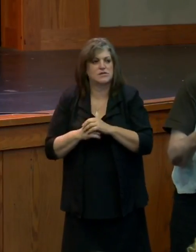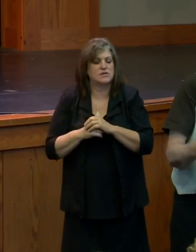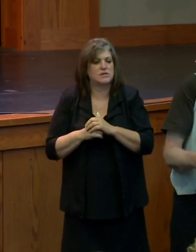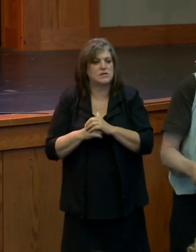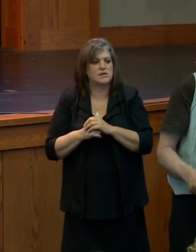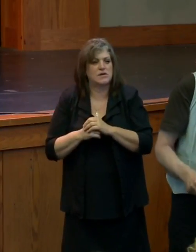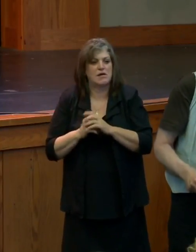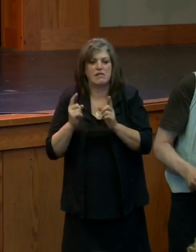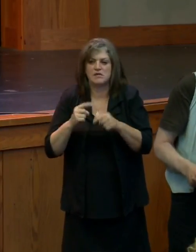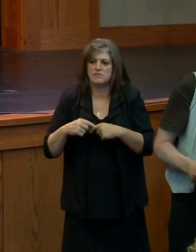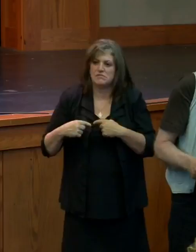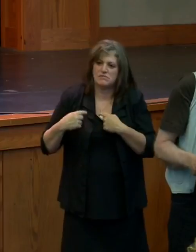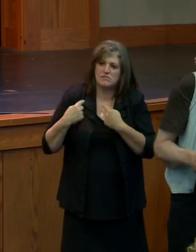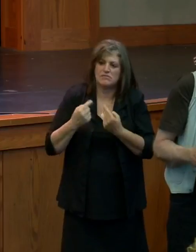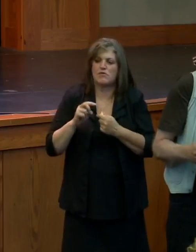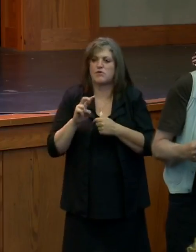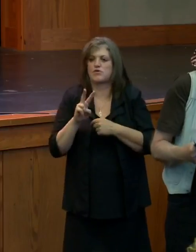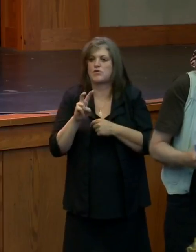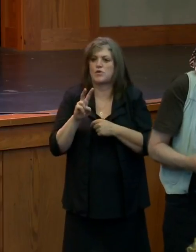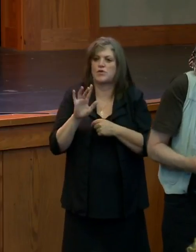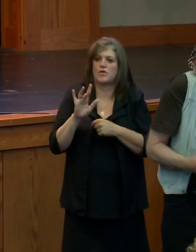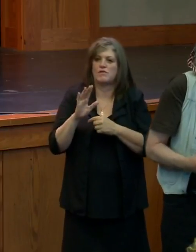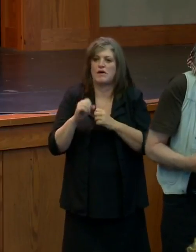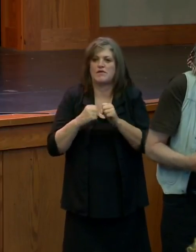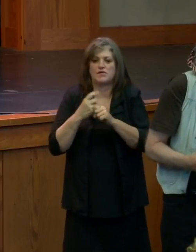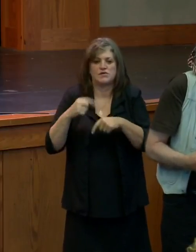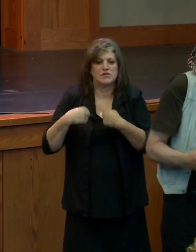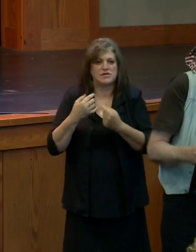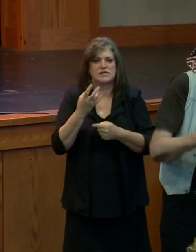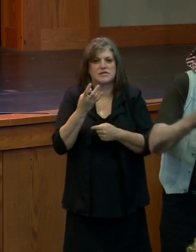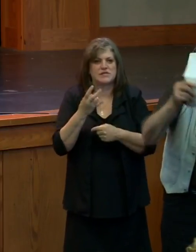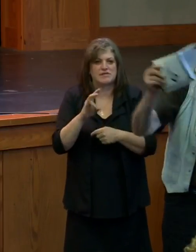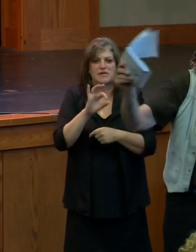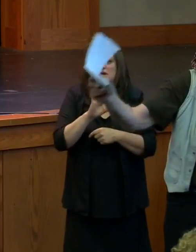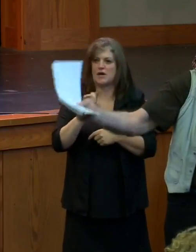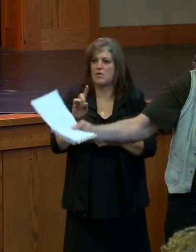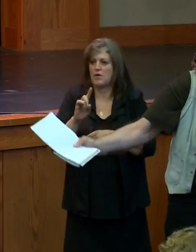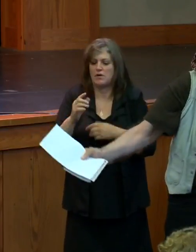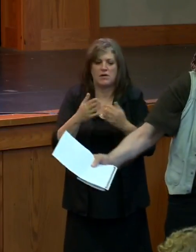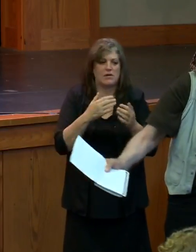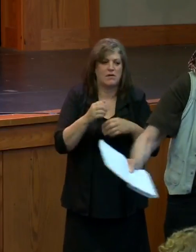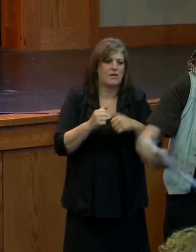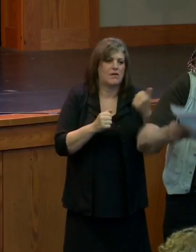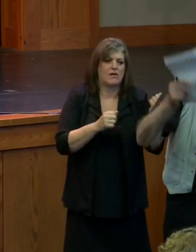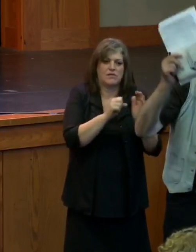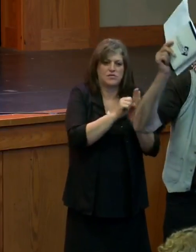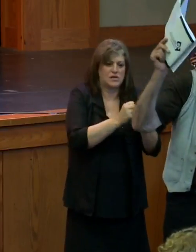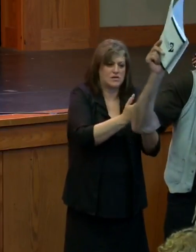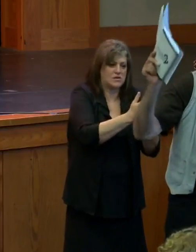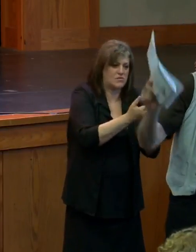THIS HAS BEEN GOING ON FOR 225 YEARS AND 1791. REGARDLESS OF EVERYBODY ELSE GETTING RIGHTS WHETHER THE CIVIL